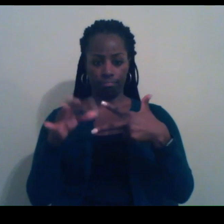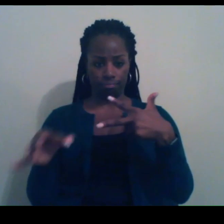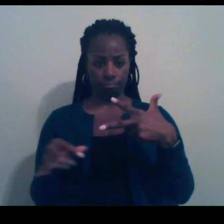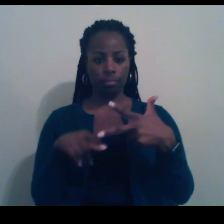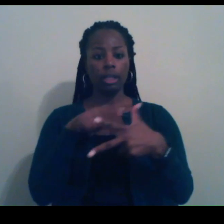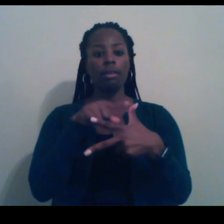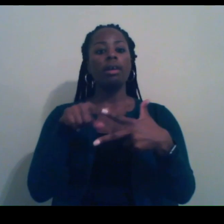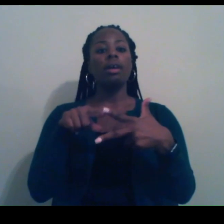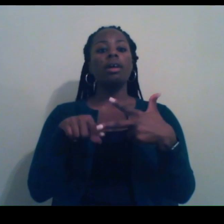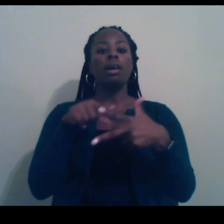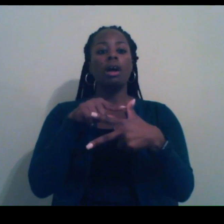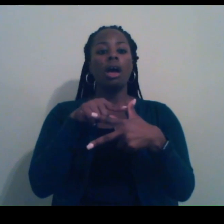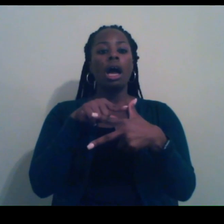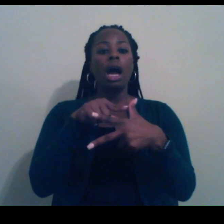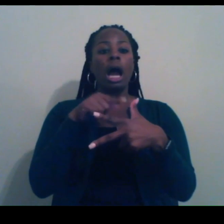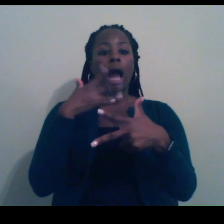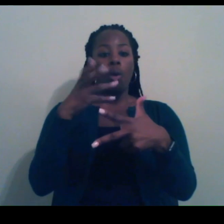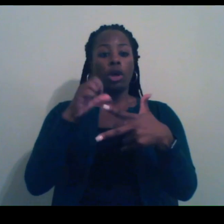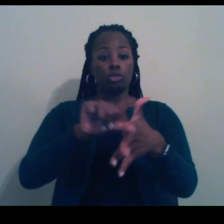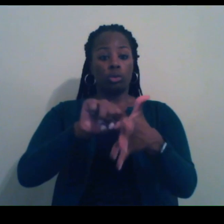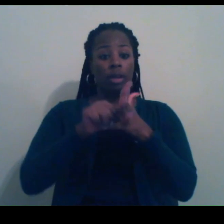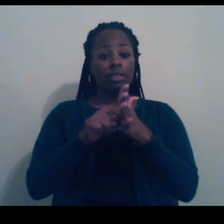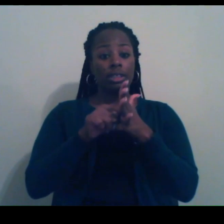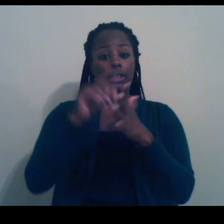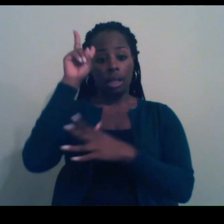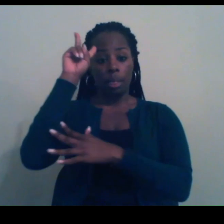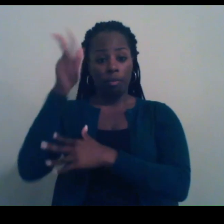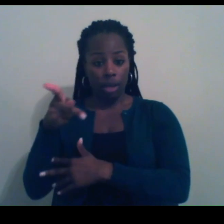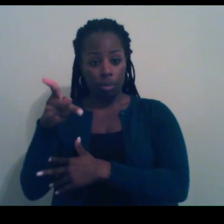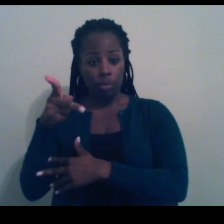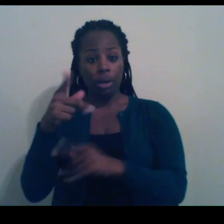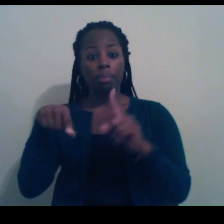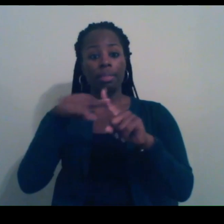to underscore with the vice president and with secretary Azar I said we had a